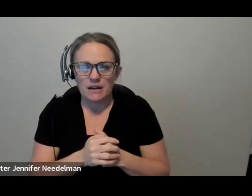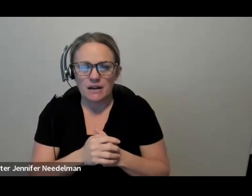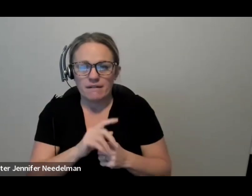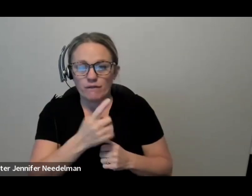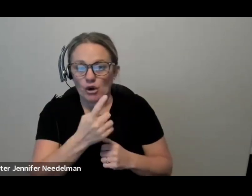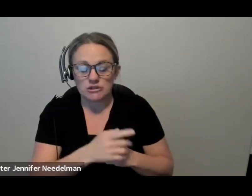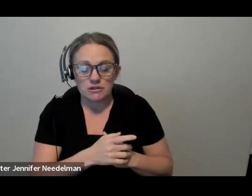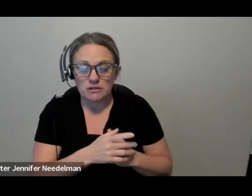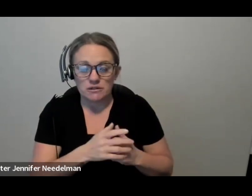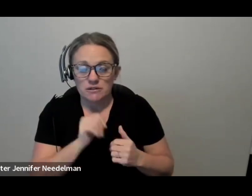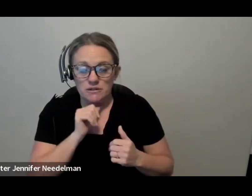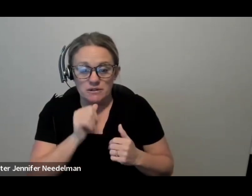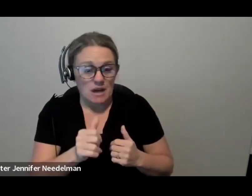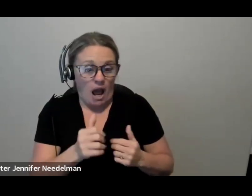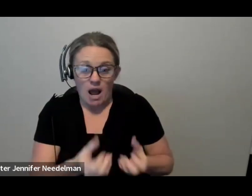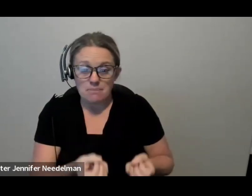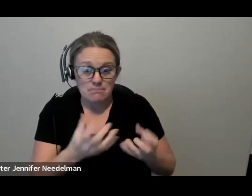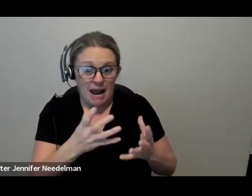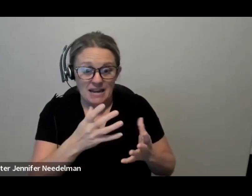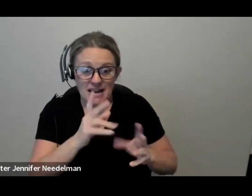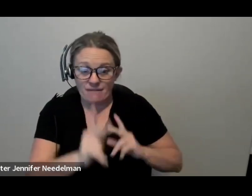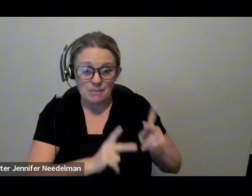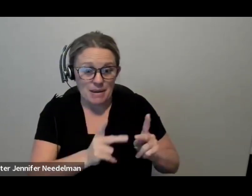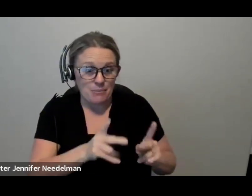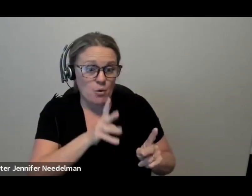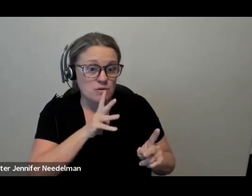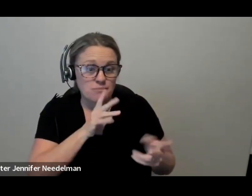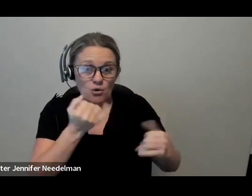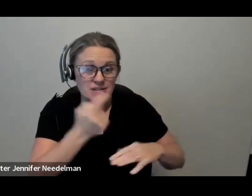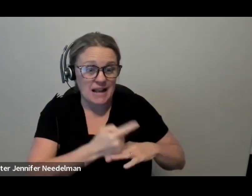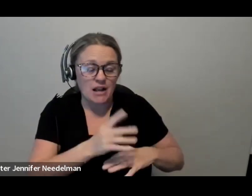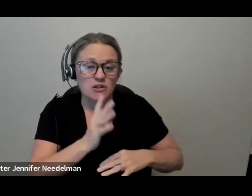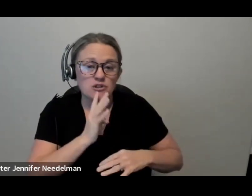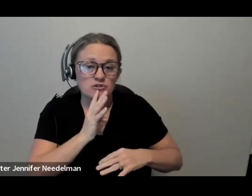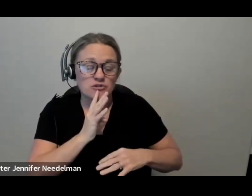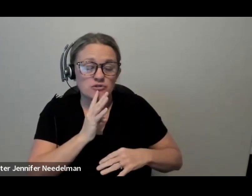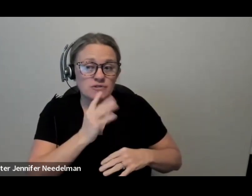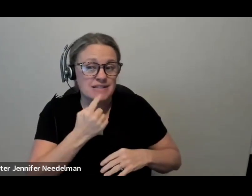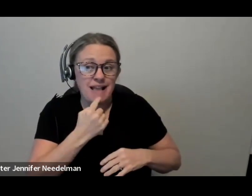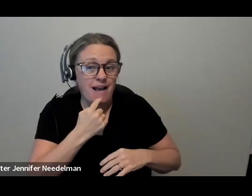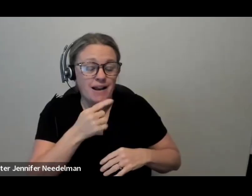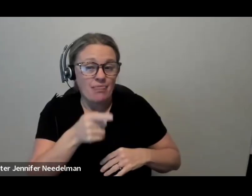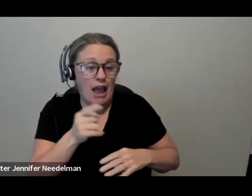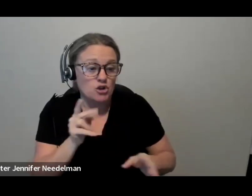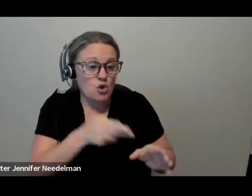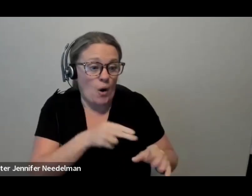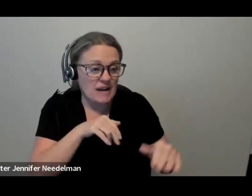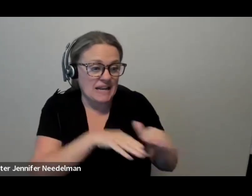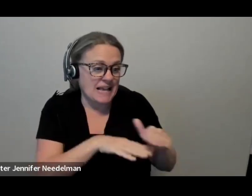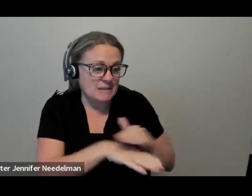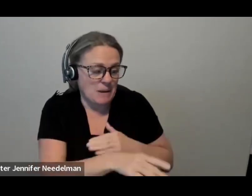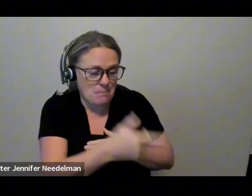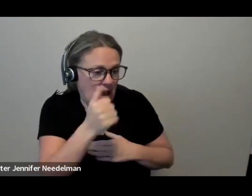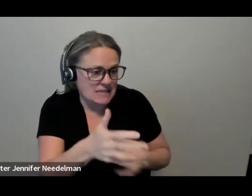that have spoken here today and yesterday got into accessibility because they say, Hey, I want a career in accessibility.